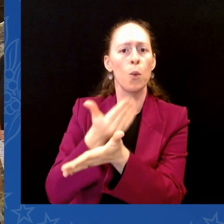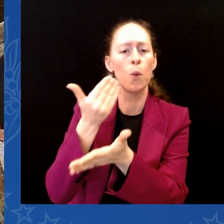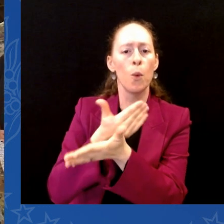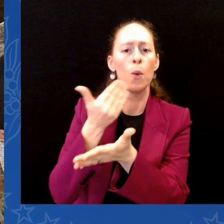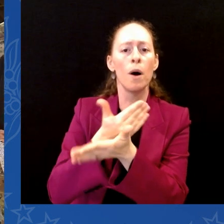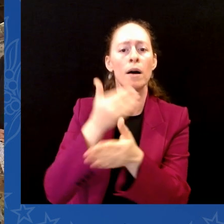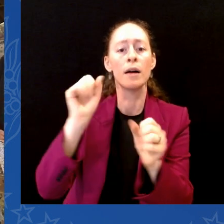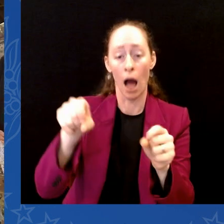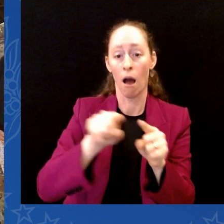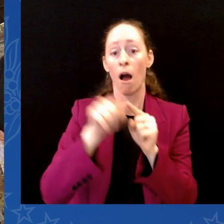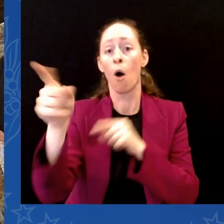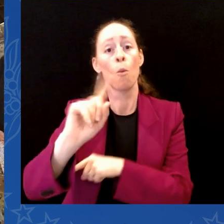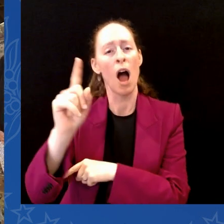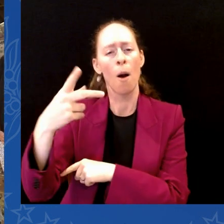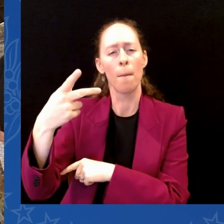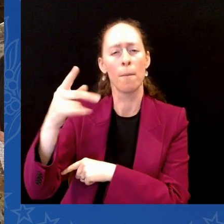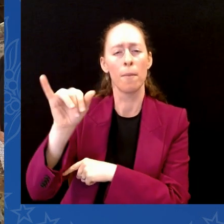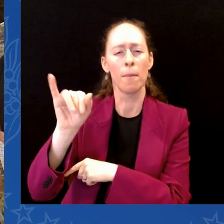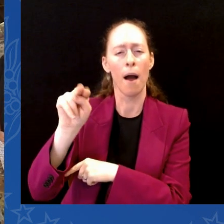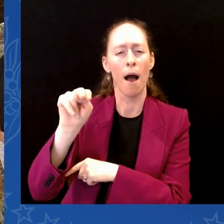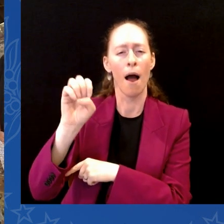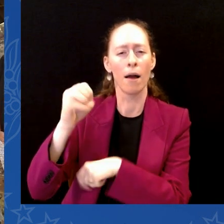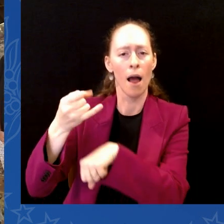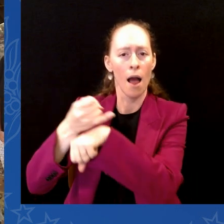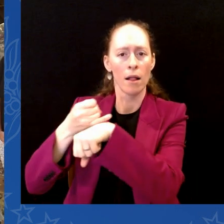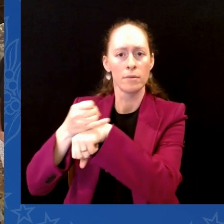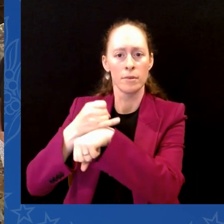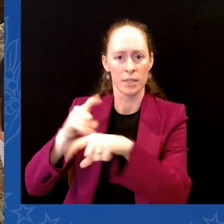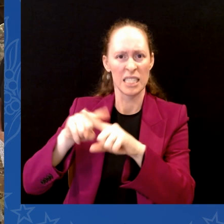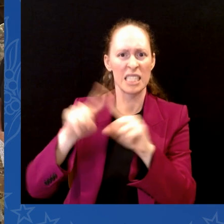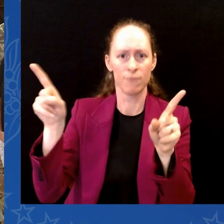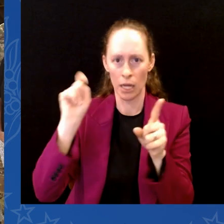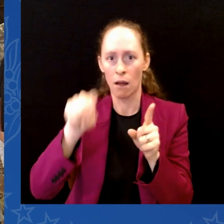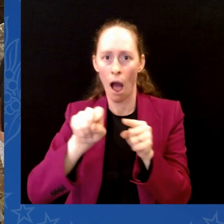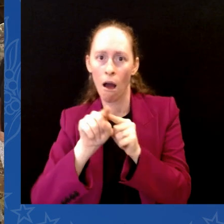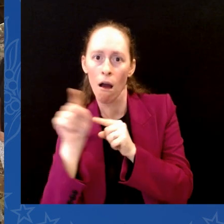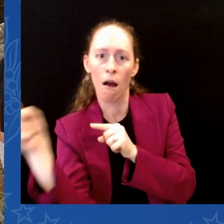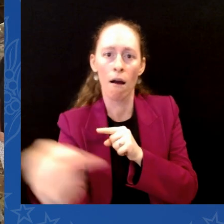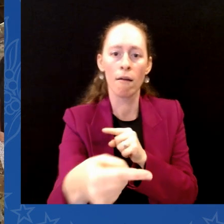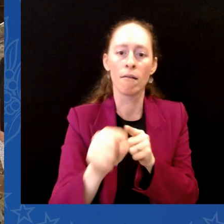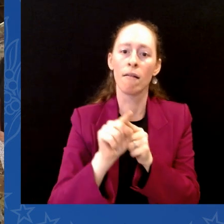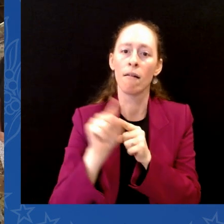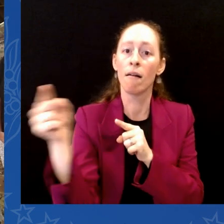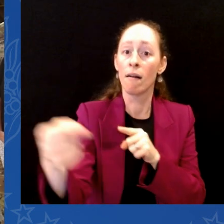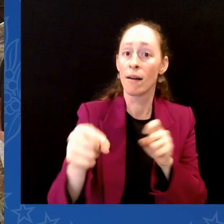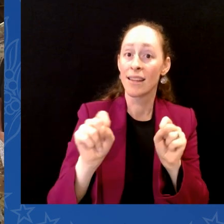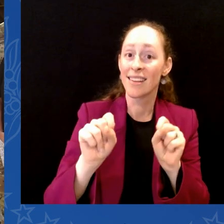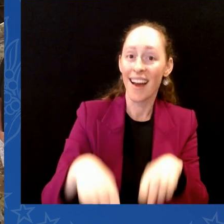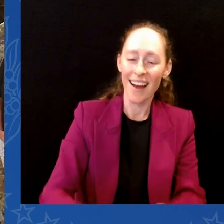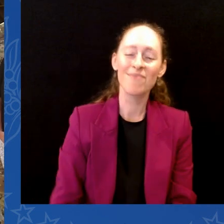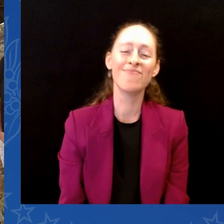There was some talk that they just had to get off the island. That's not who these people are. They are island people. They are not leaving their homes.